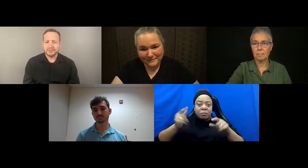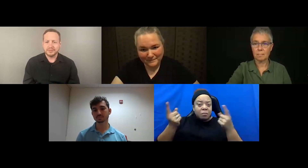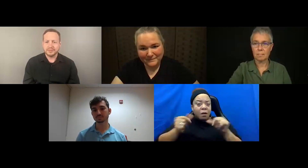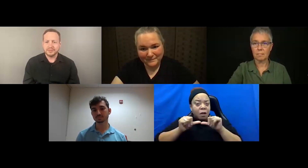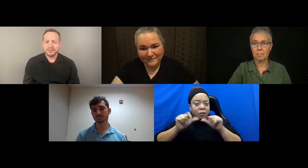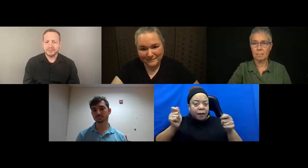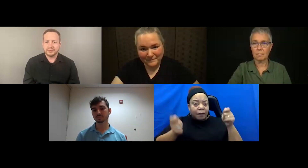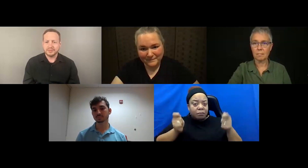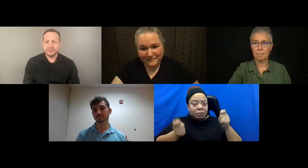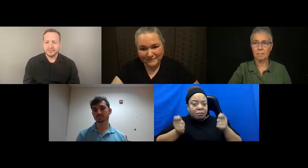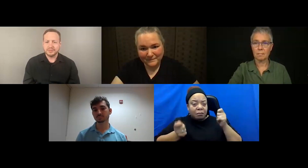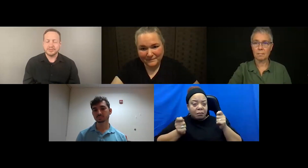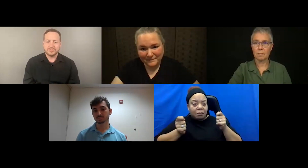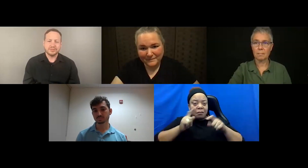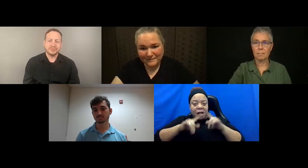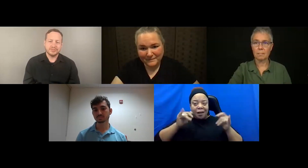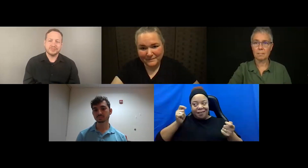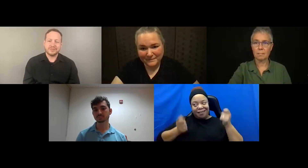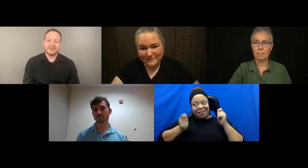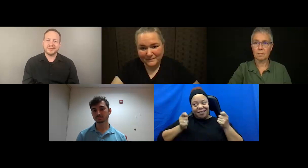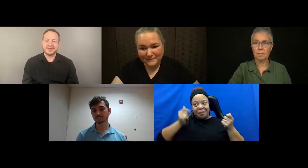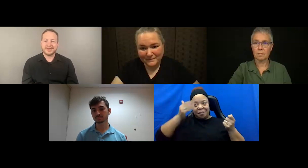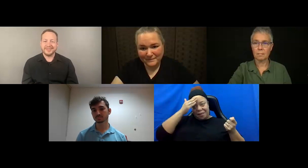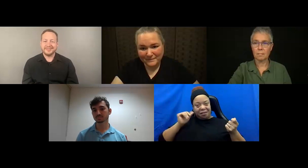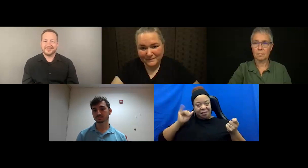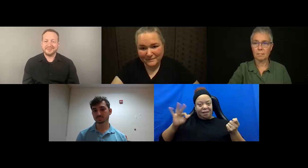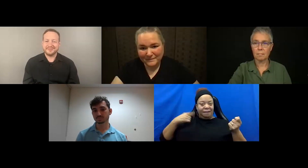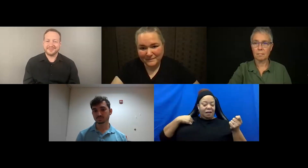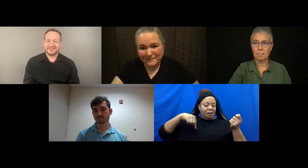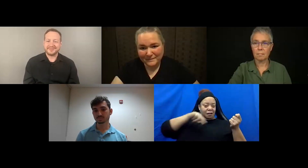are seeds that we can modify in ongoing ways.